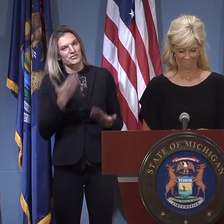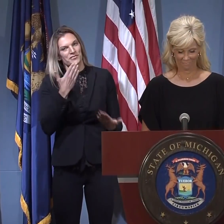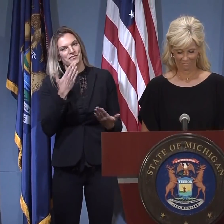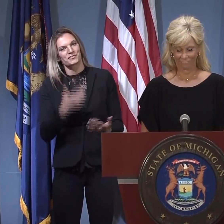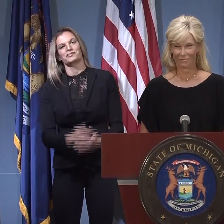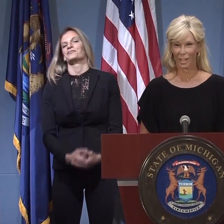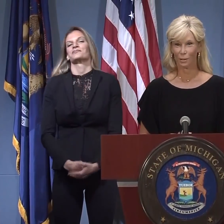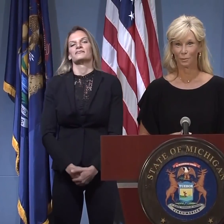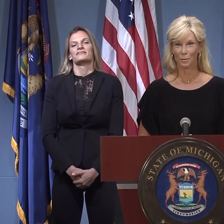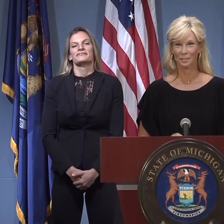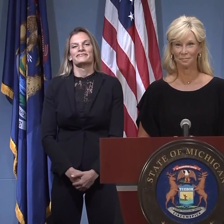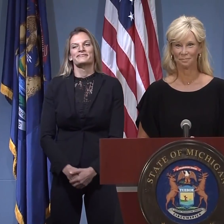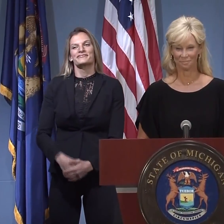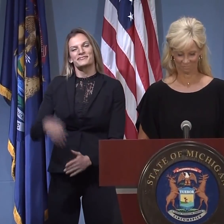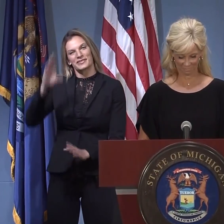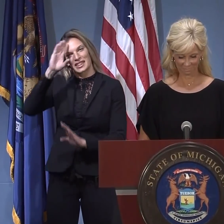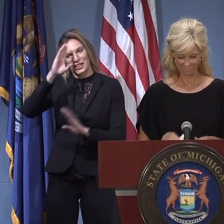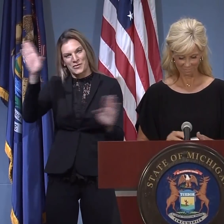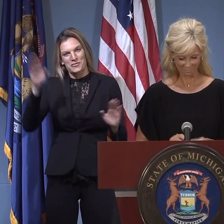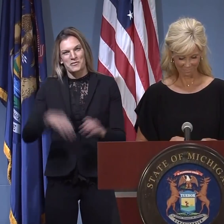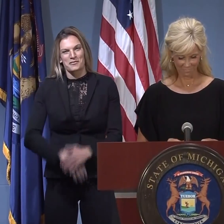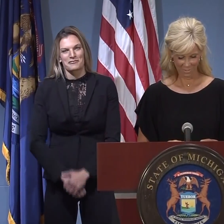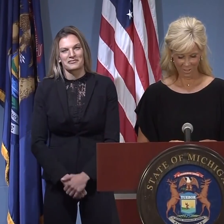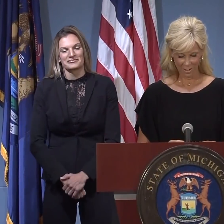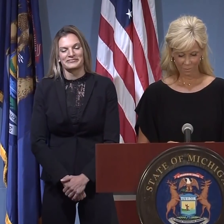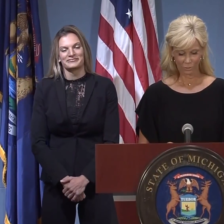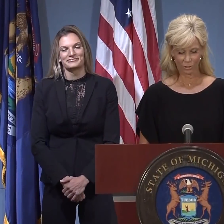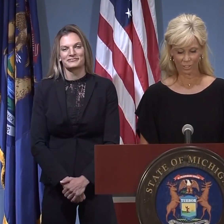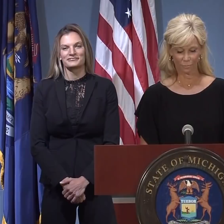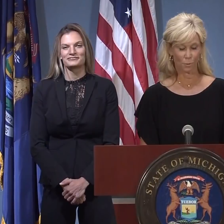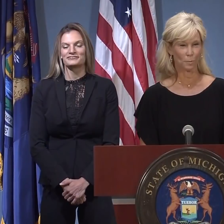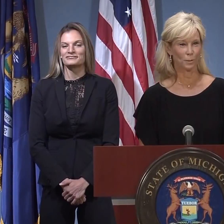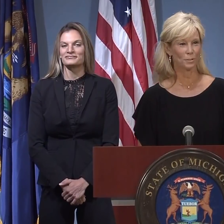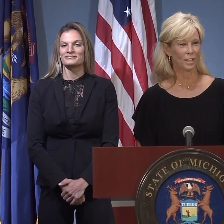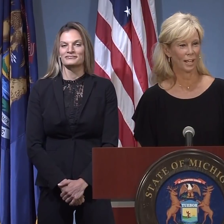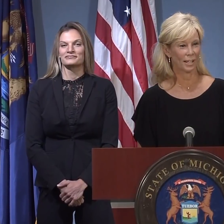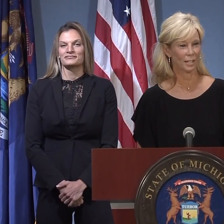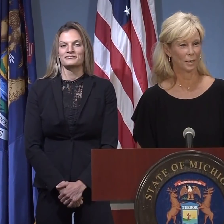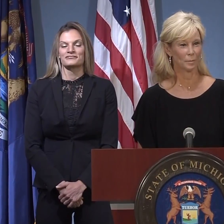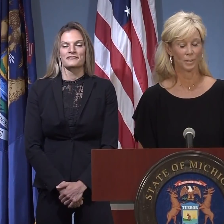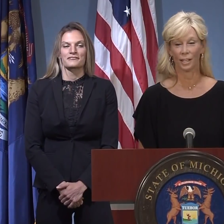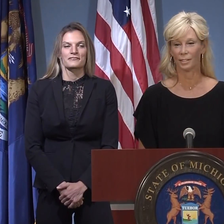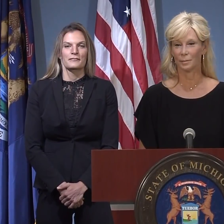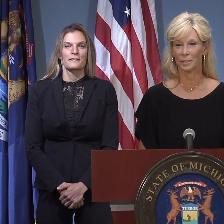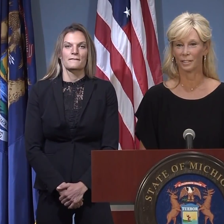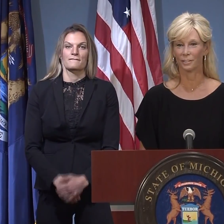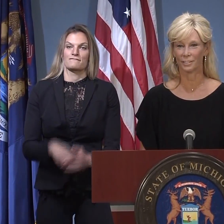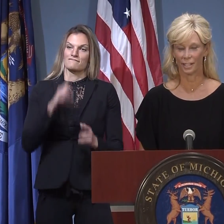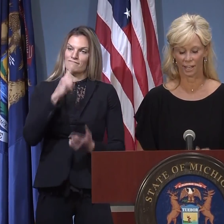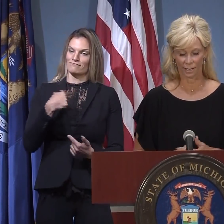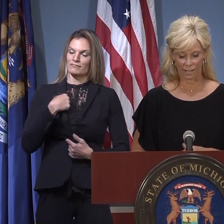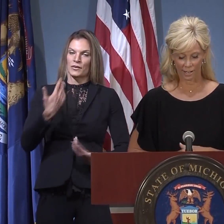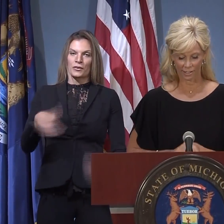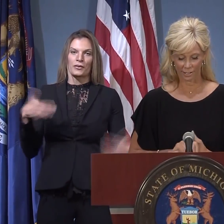WITH THAT I WYCK LIKE TO WELCOME COACH MER DON'T THE PODIUM I WOULD LIKE TO WELCOME YOU. THANK YOU, GOVERNOR. APPRECIATE THAT.